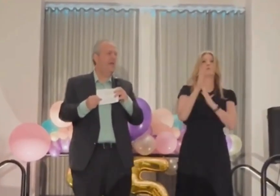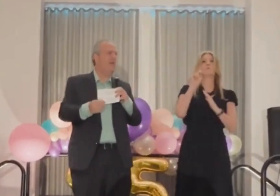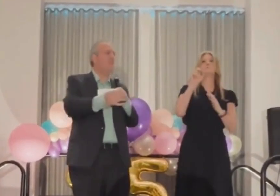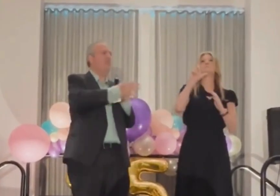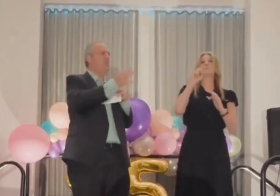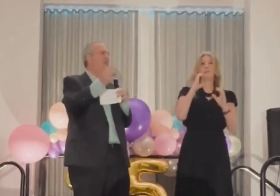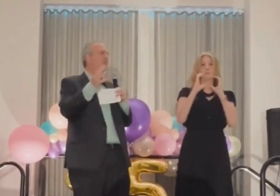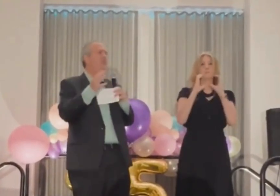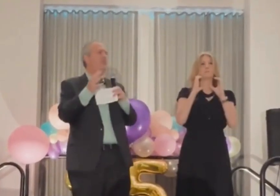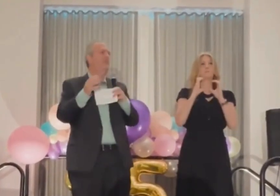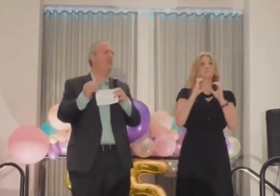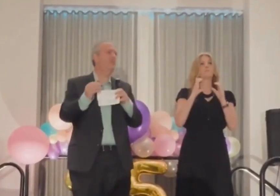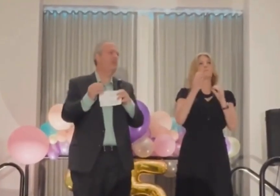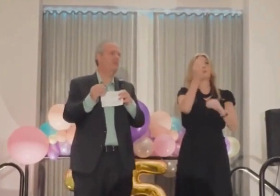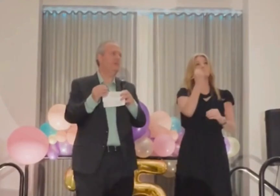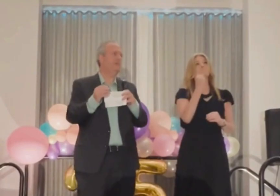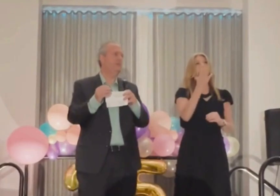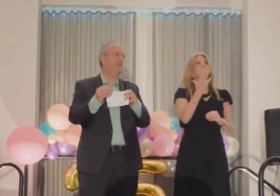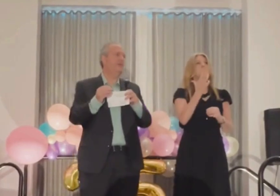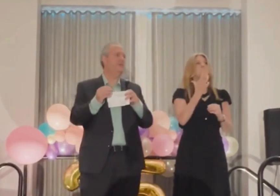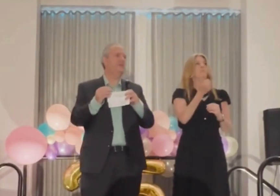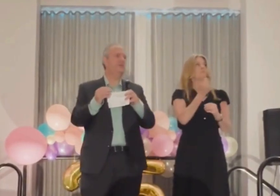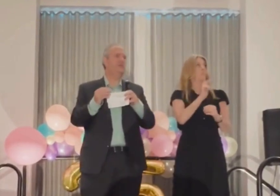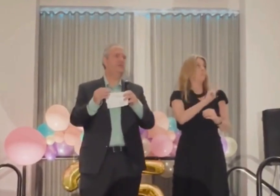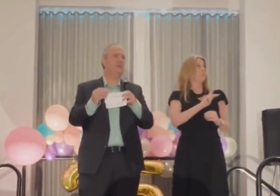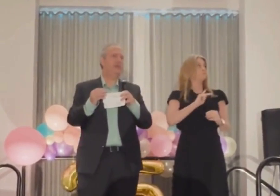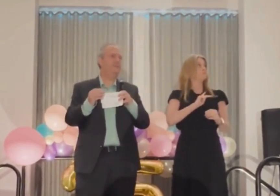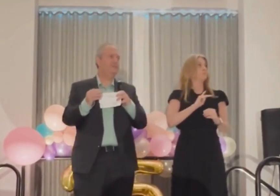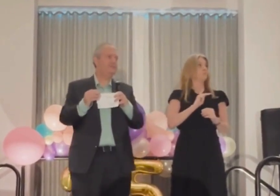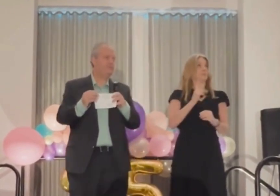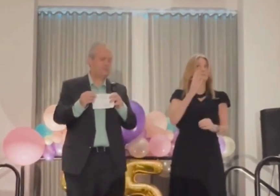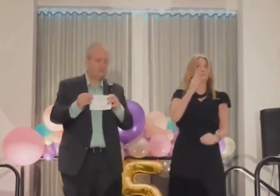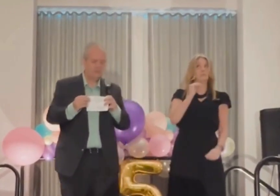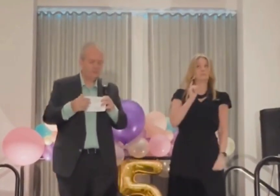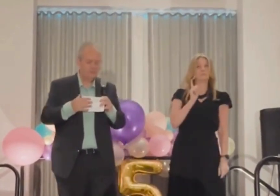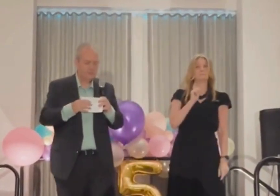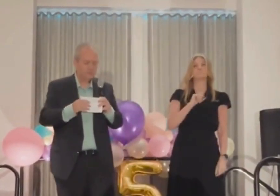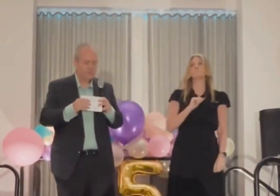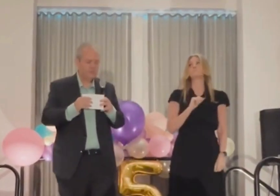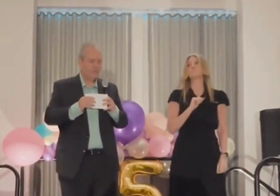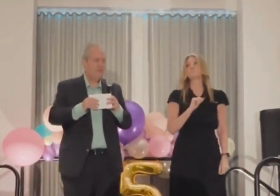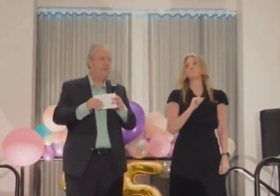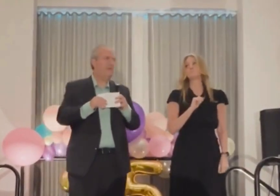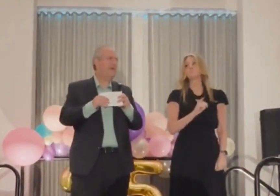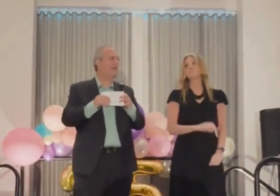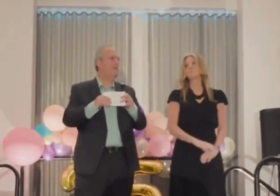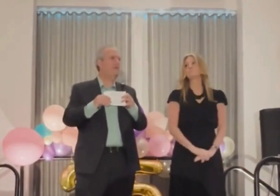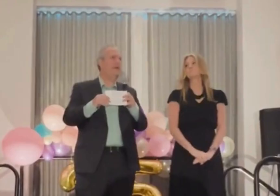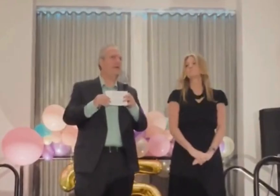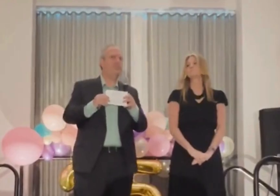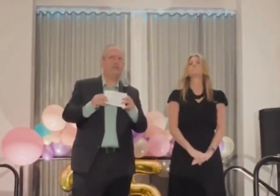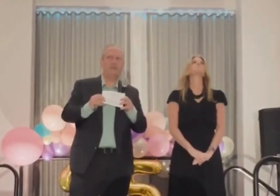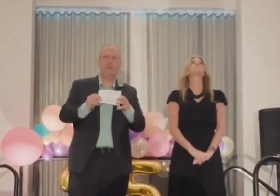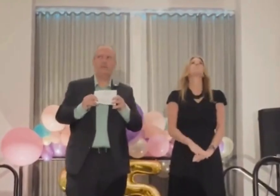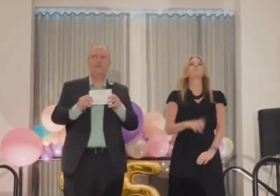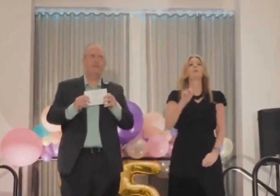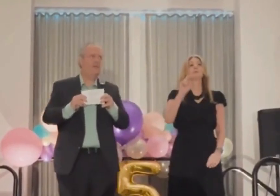And I'm going to share with you a few personal experiences in just a minute. But telecommunications